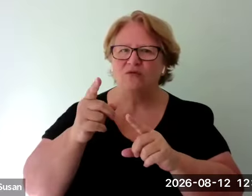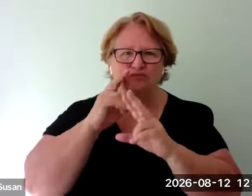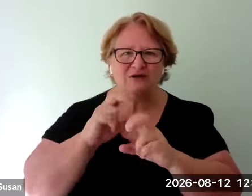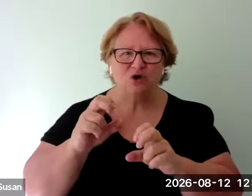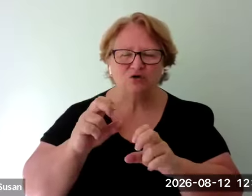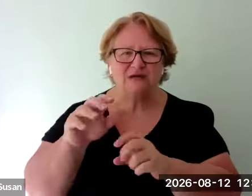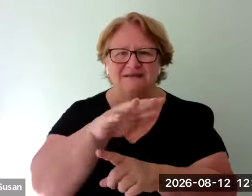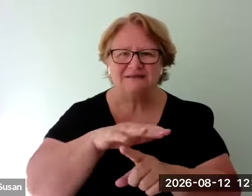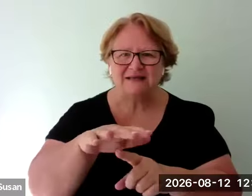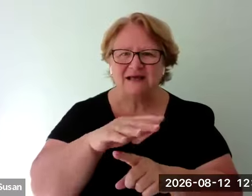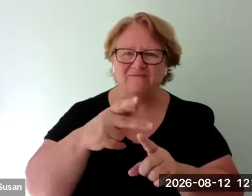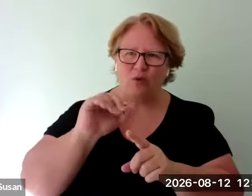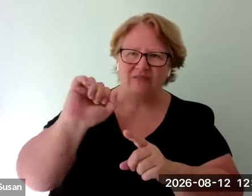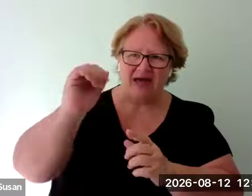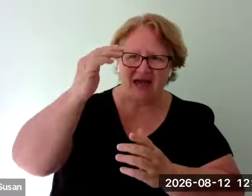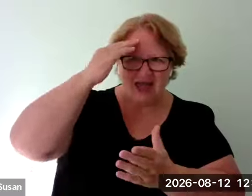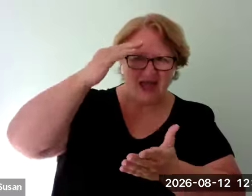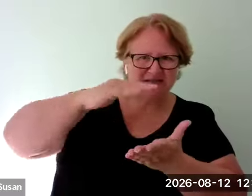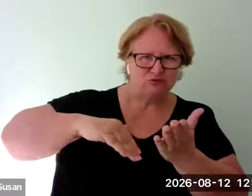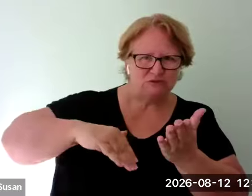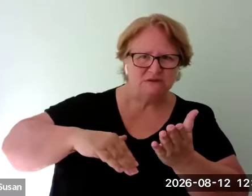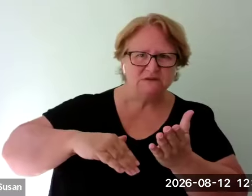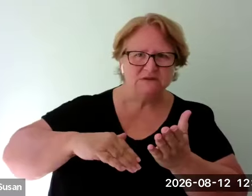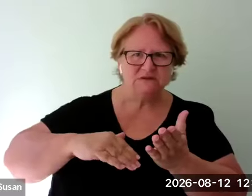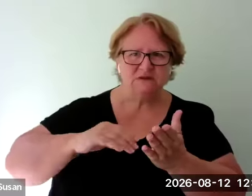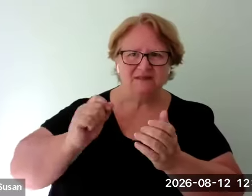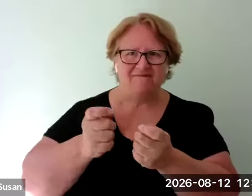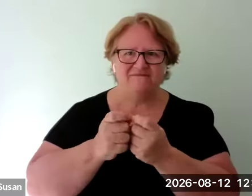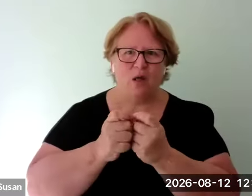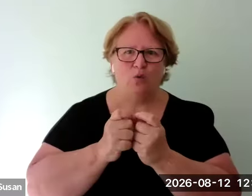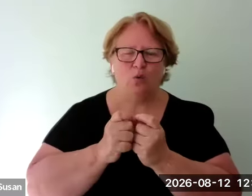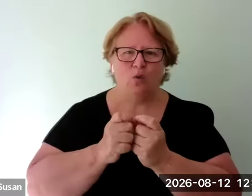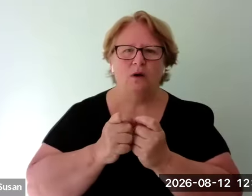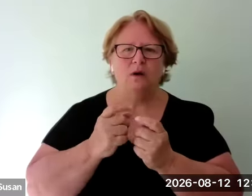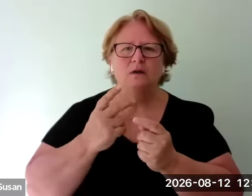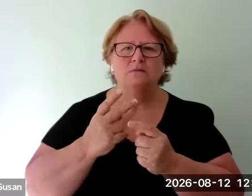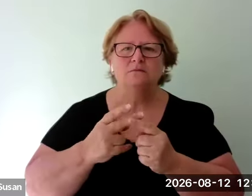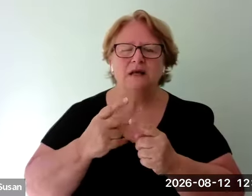evaluation of the program's learning and improve the recognition of researchers with disability in the